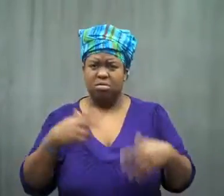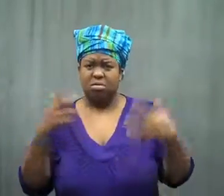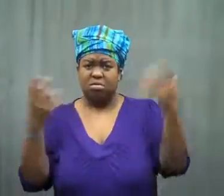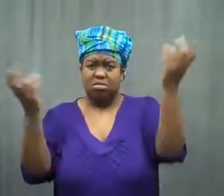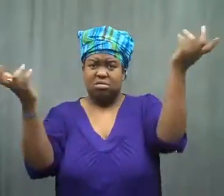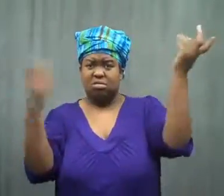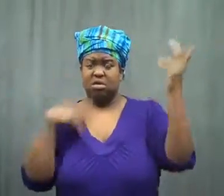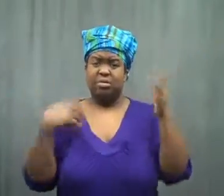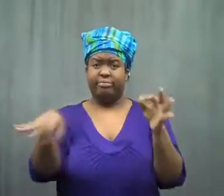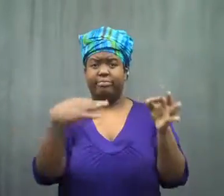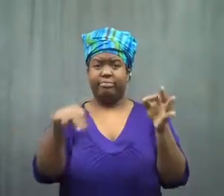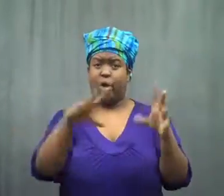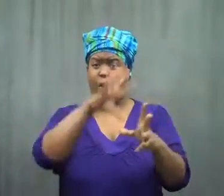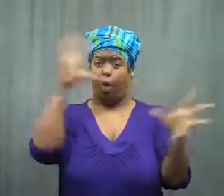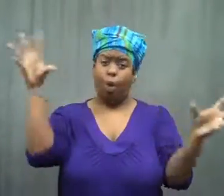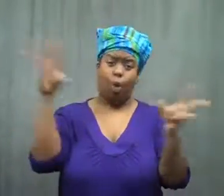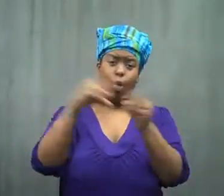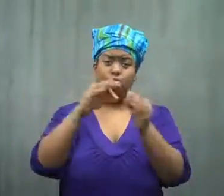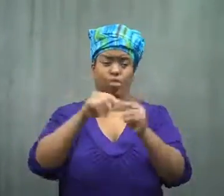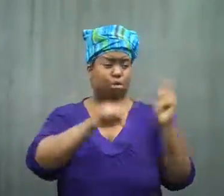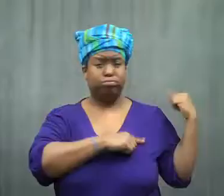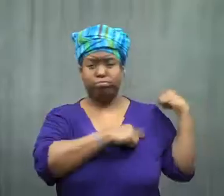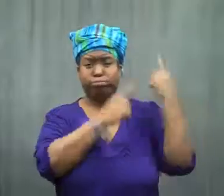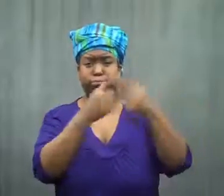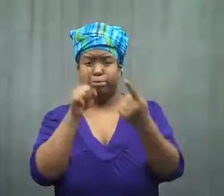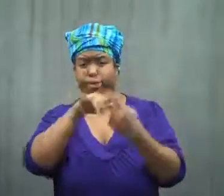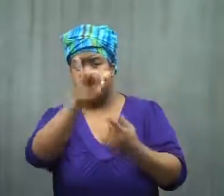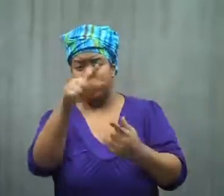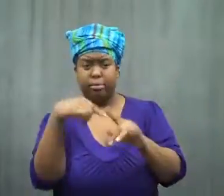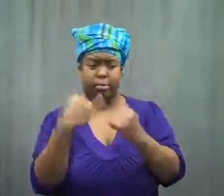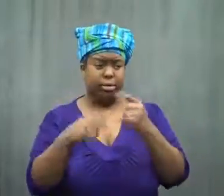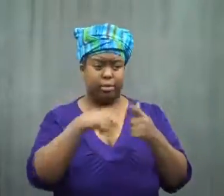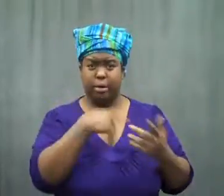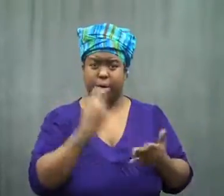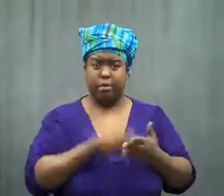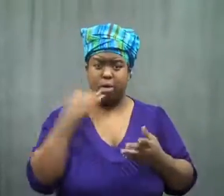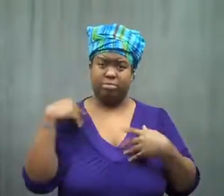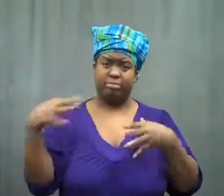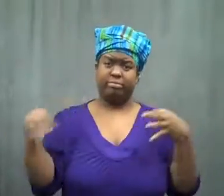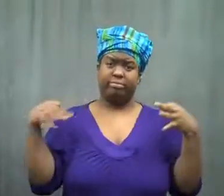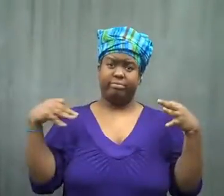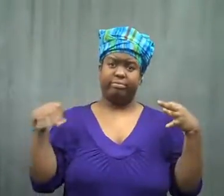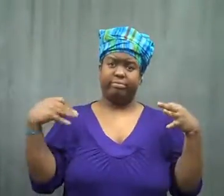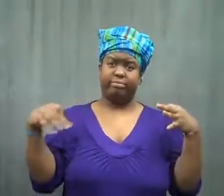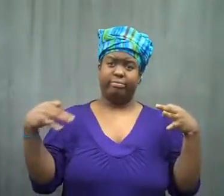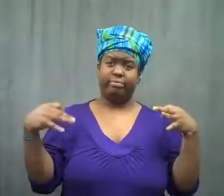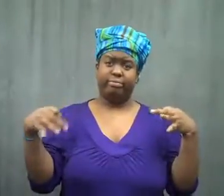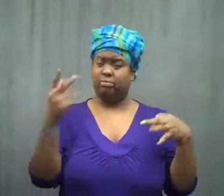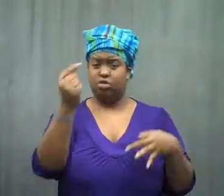I said, "I don't know", and I told her the whole story from when we left to when we got home.